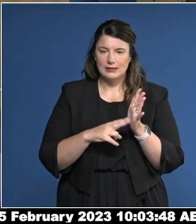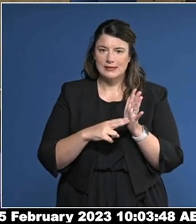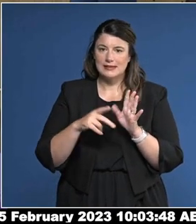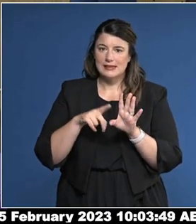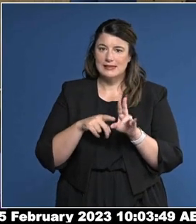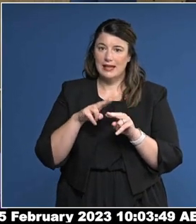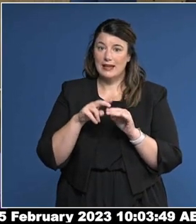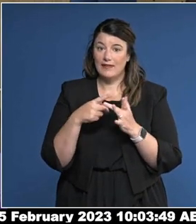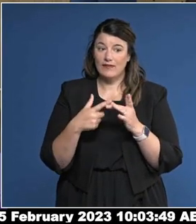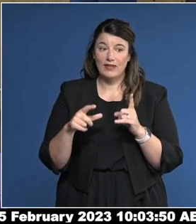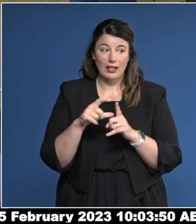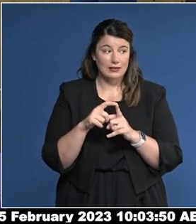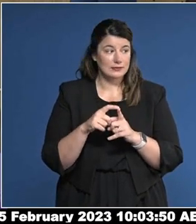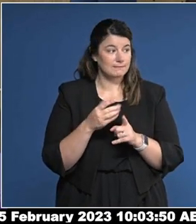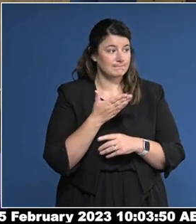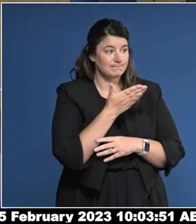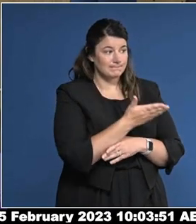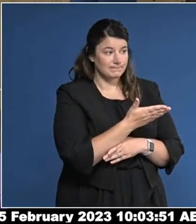Mr Duggan, where are - there you are. Yes, Chair.